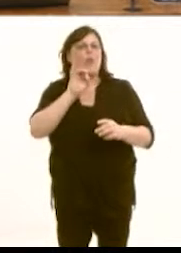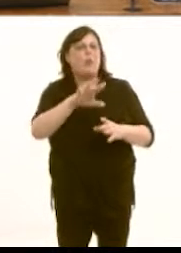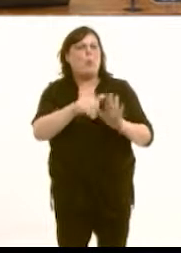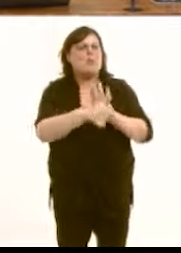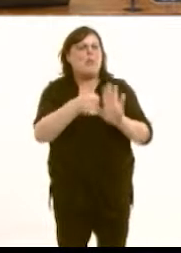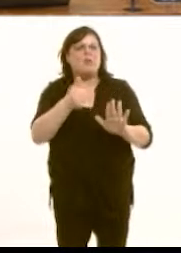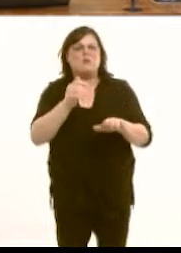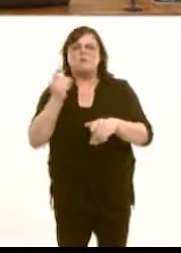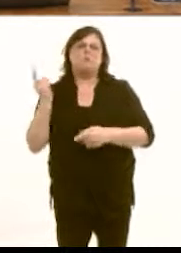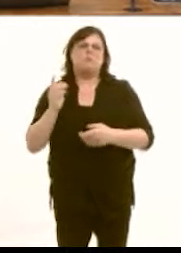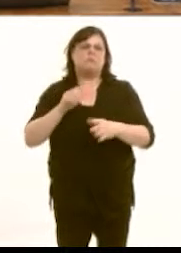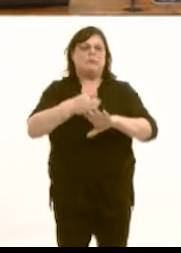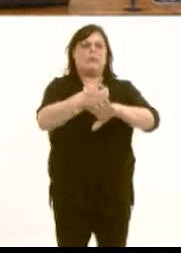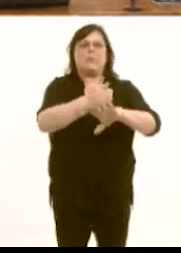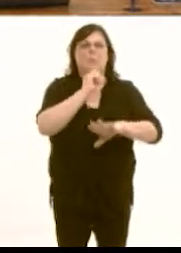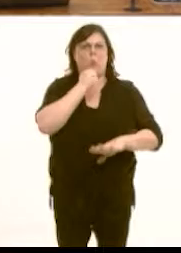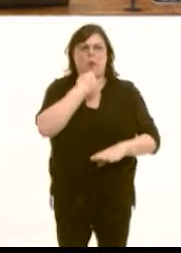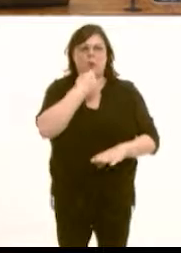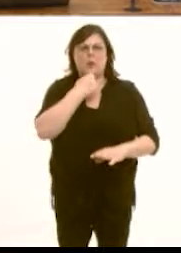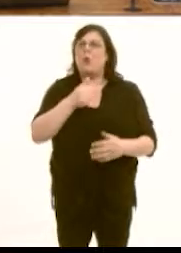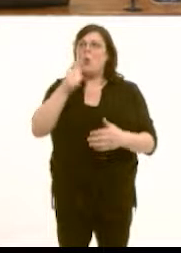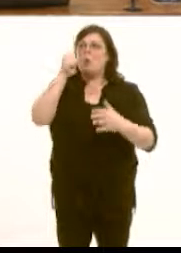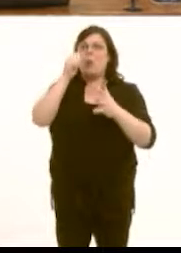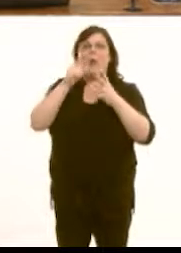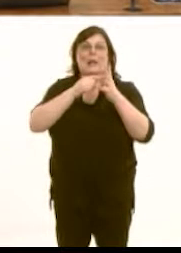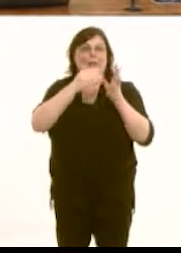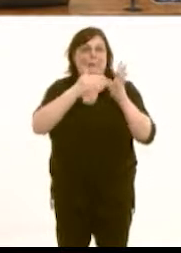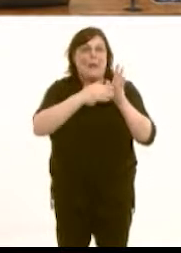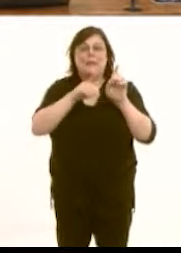It was made very clear to me, both by Aston Martin and indeed by General Dynamics yesterday,